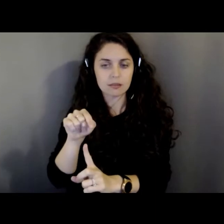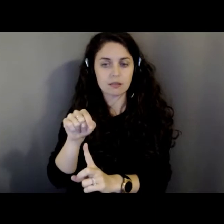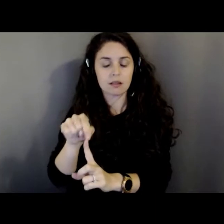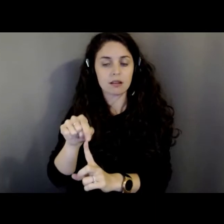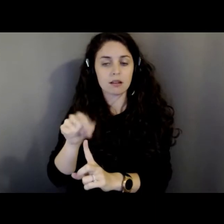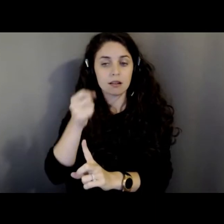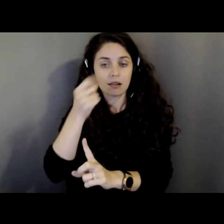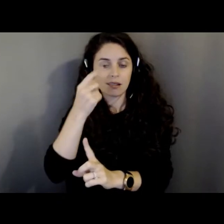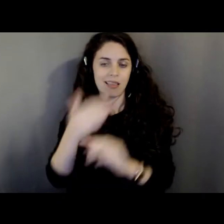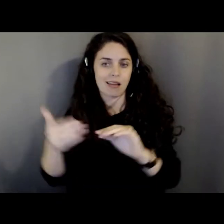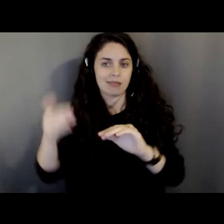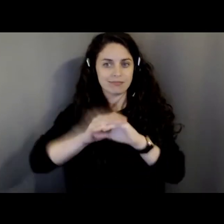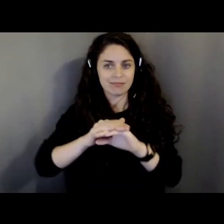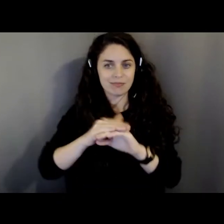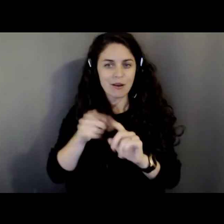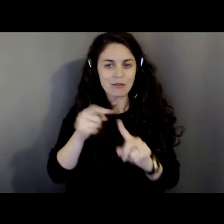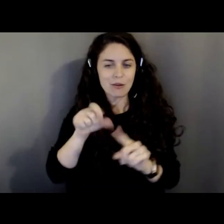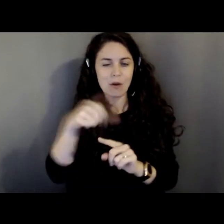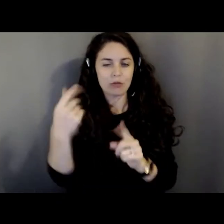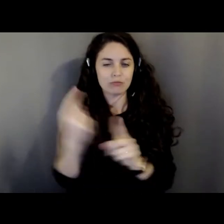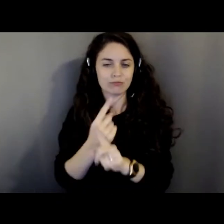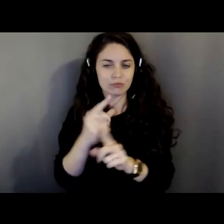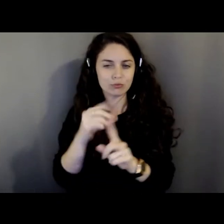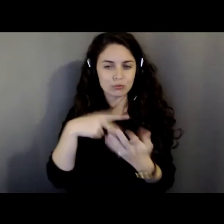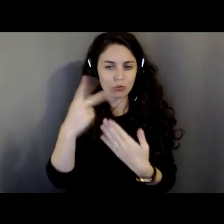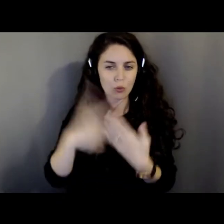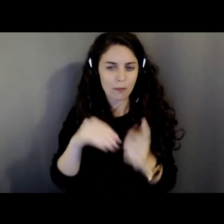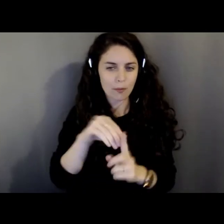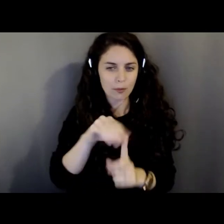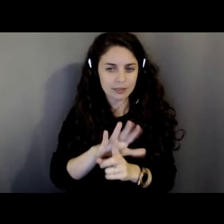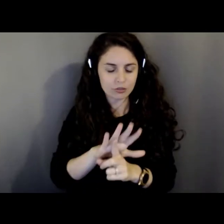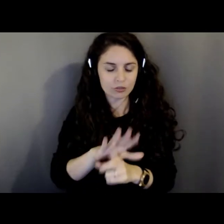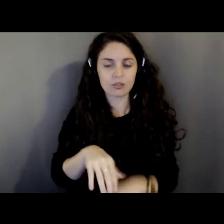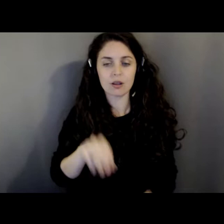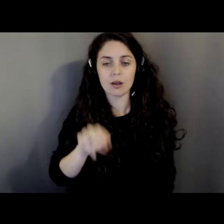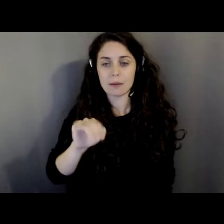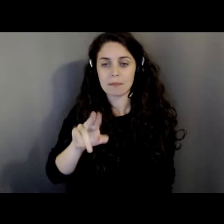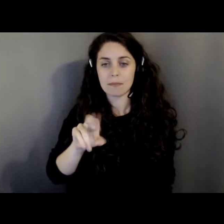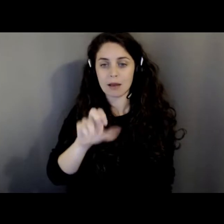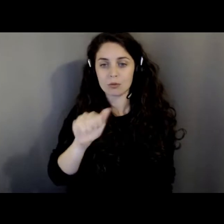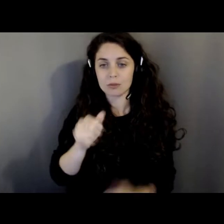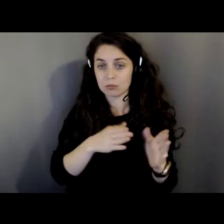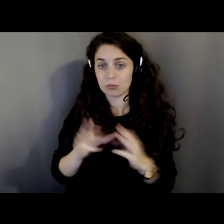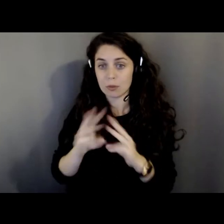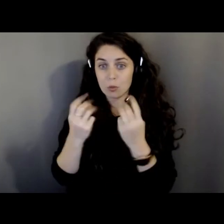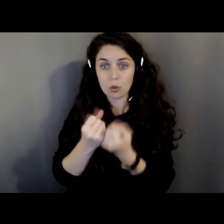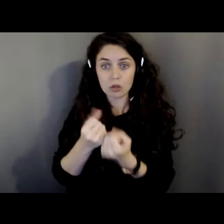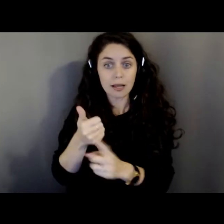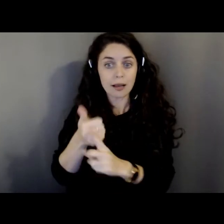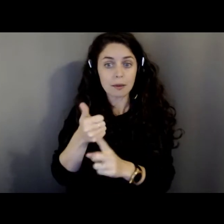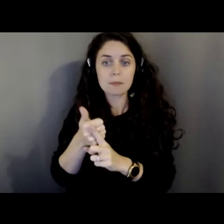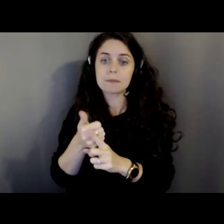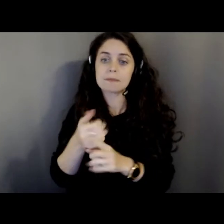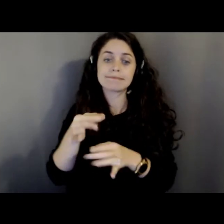the program orientations. The MIUSA preparatory workshop does not replace anything, but it adds